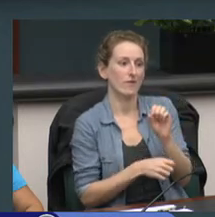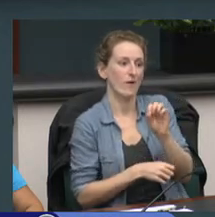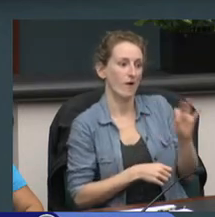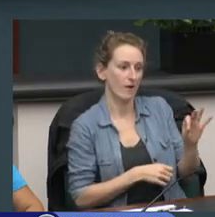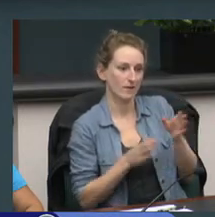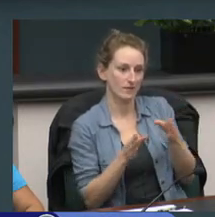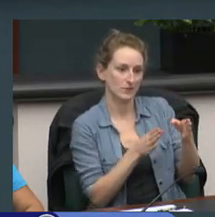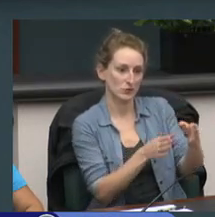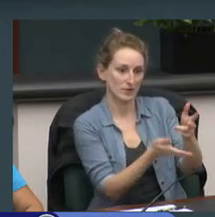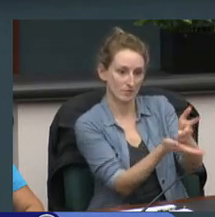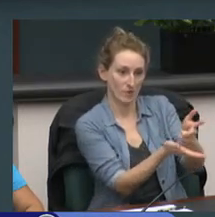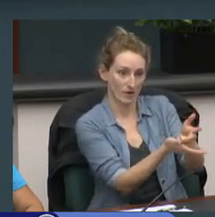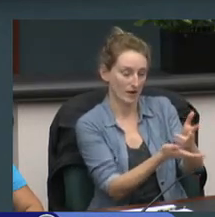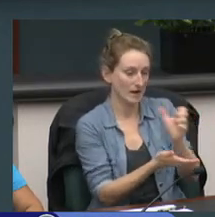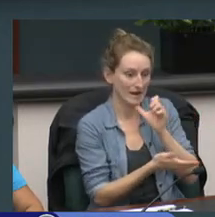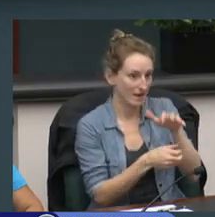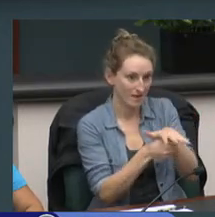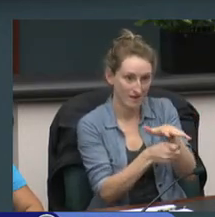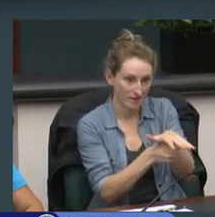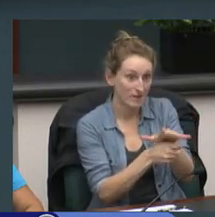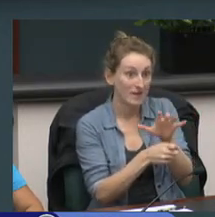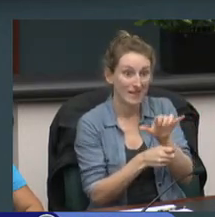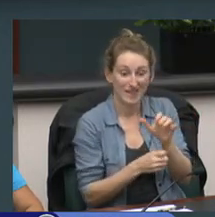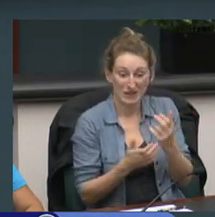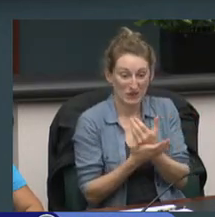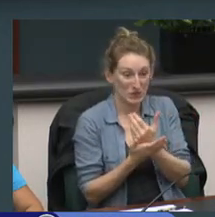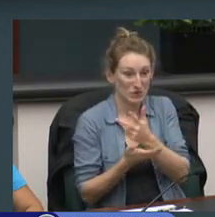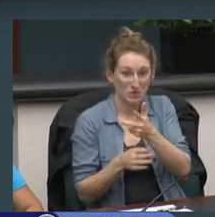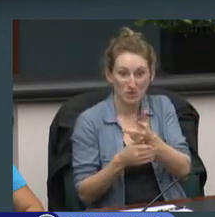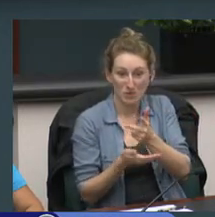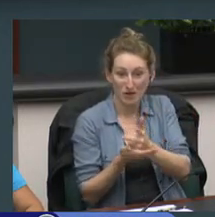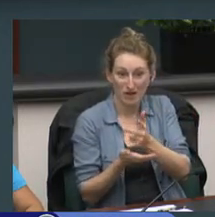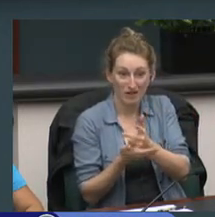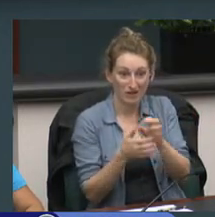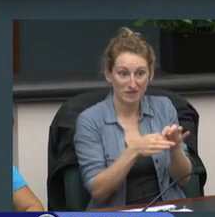that's going to be associated with the triplex is going to be a hardship for my